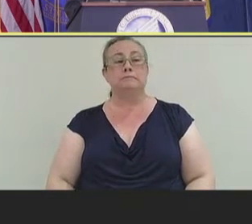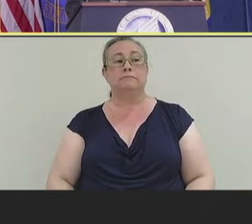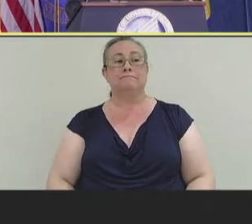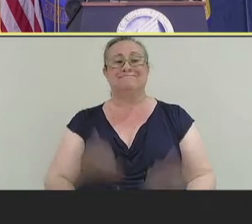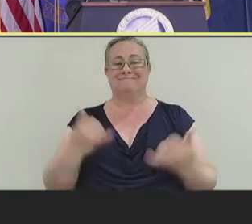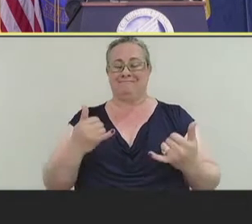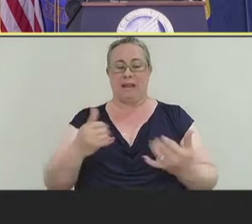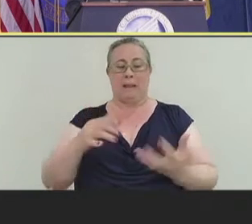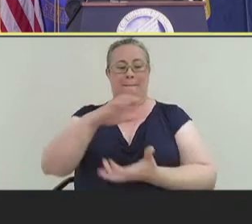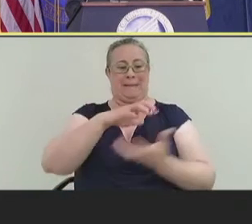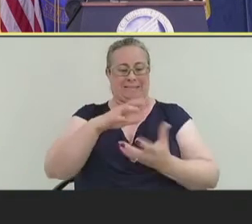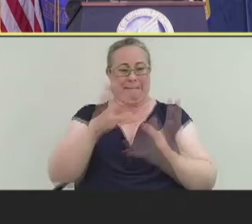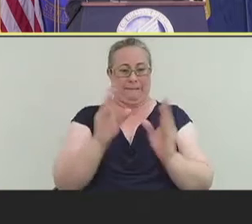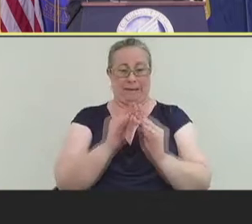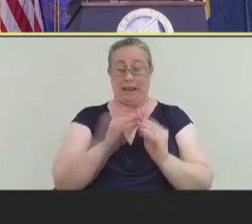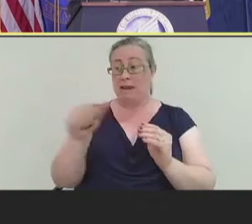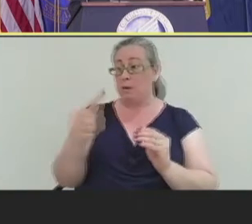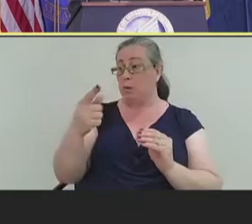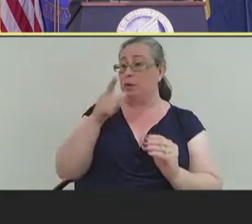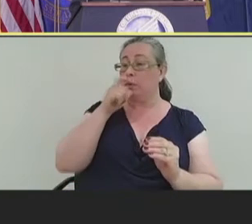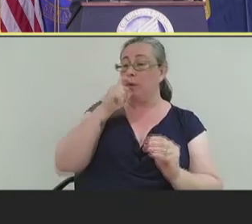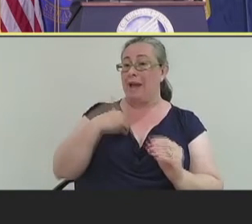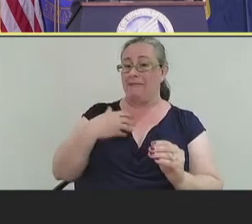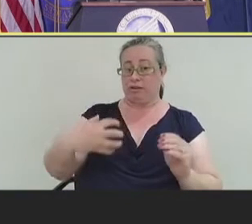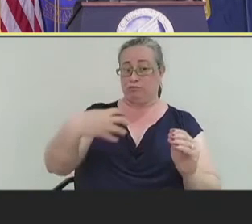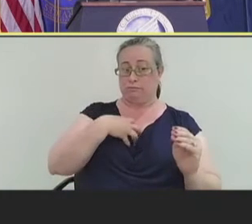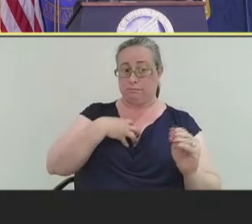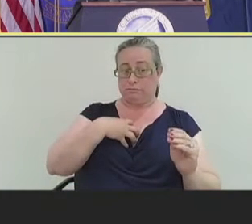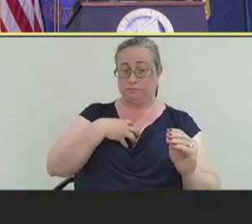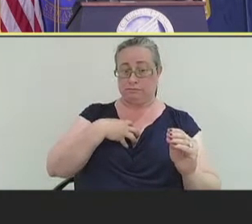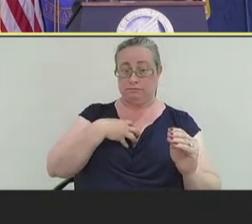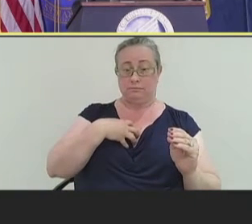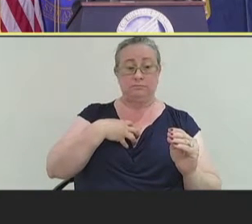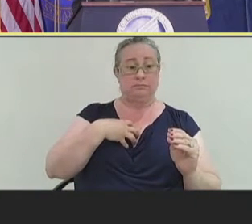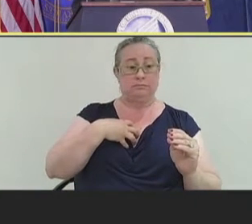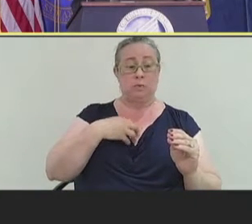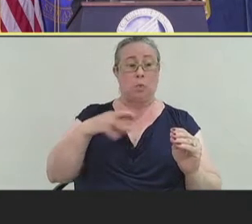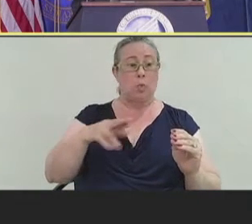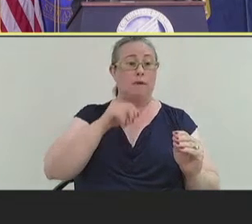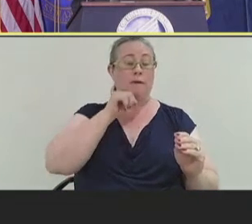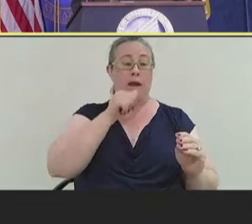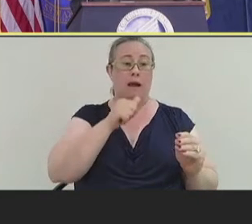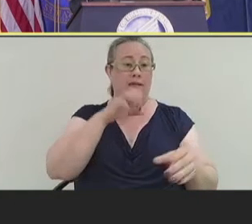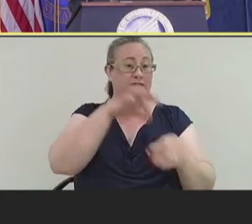I will ask that anyone that has objection or does not vote approval to